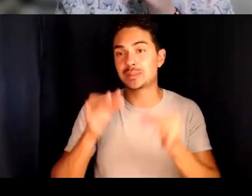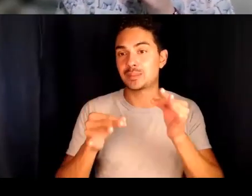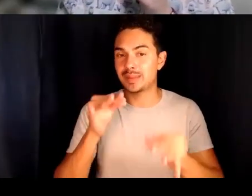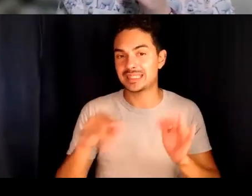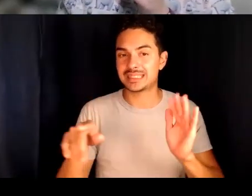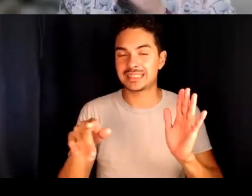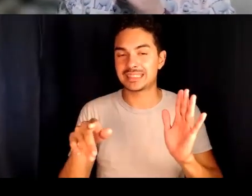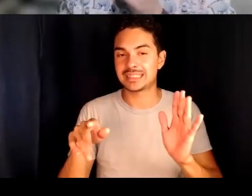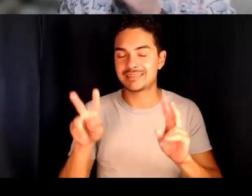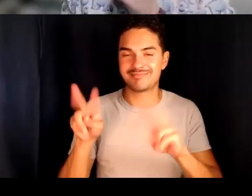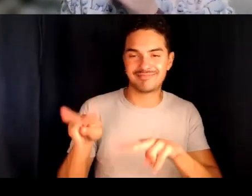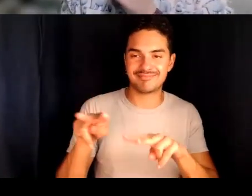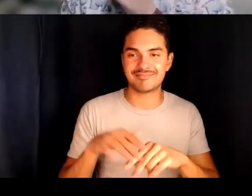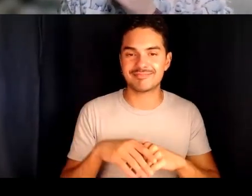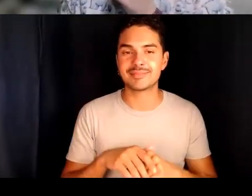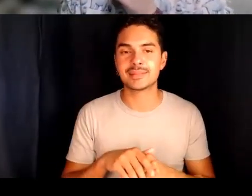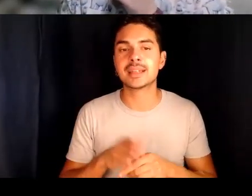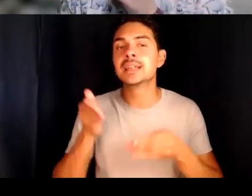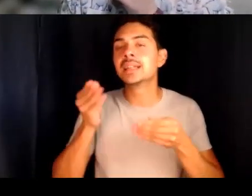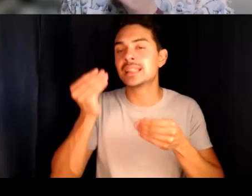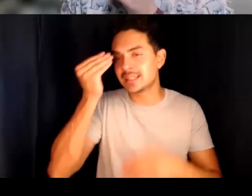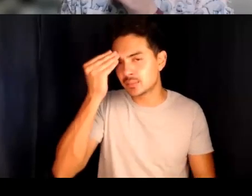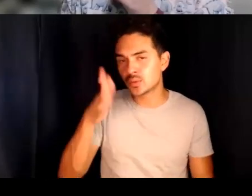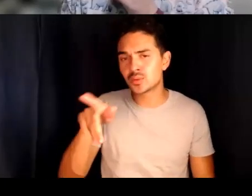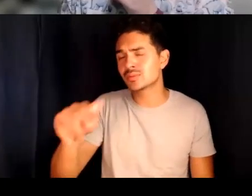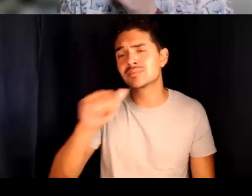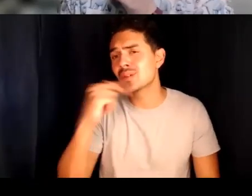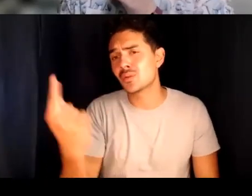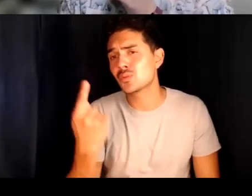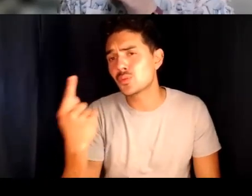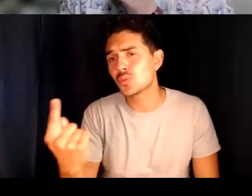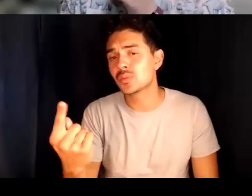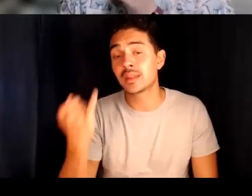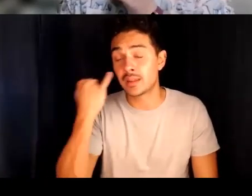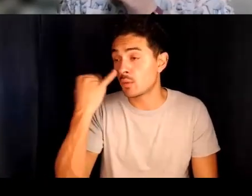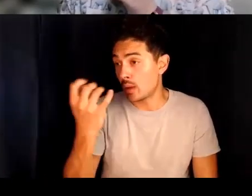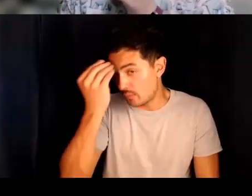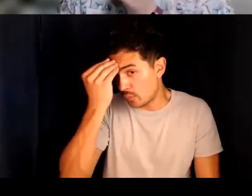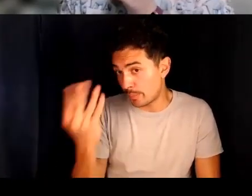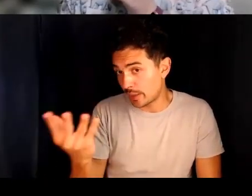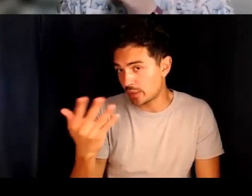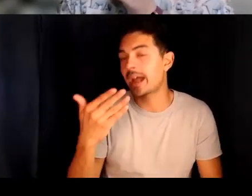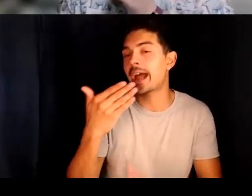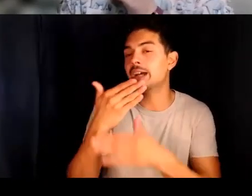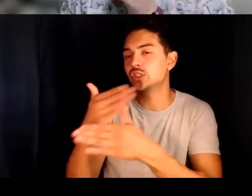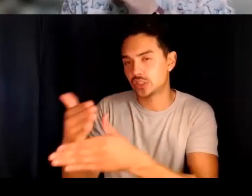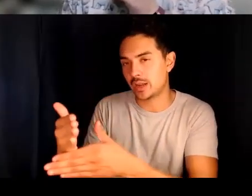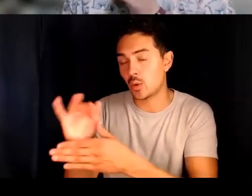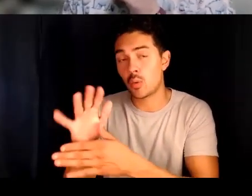Let them know you aren't alone and share the information as they want it. Folks may be overwhelmed